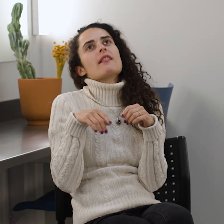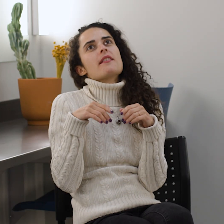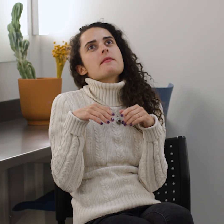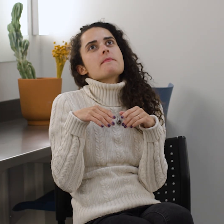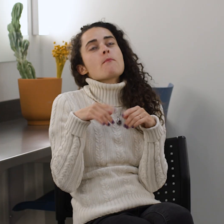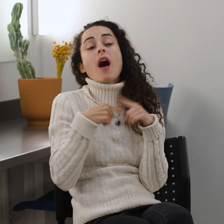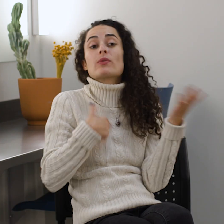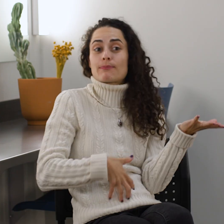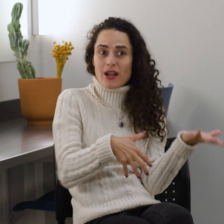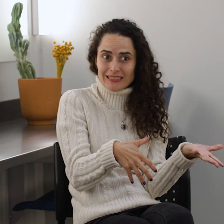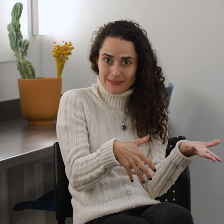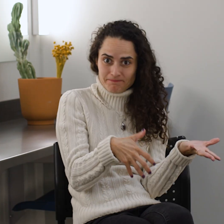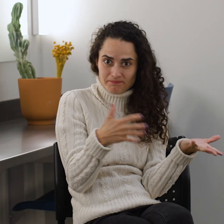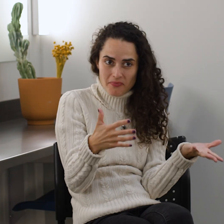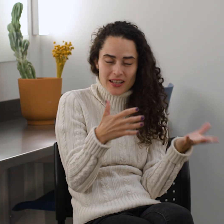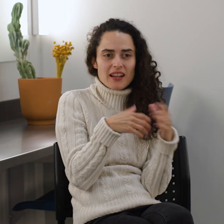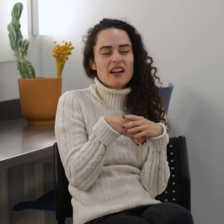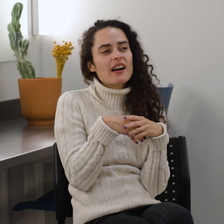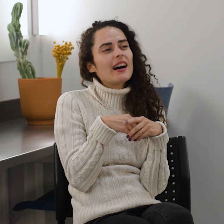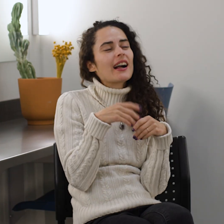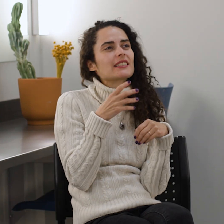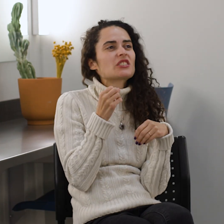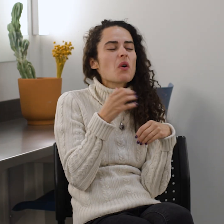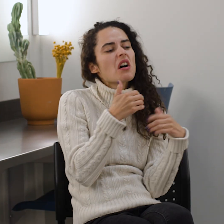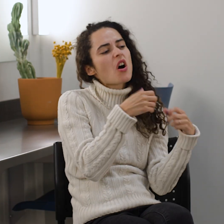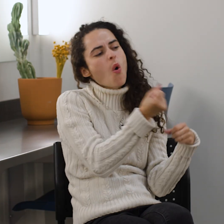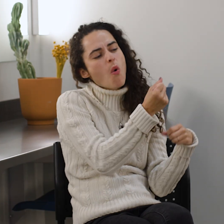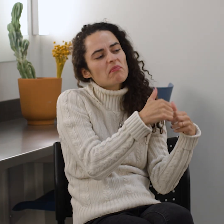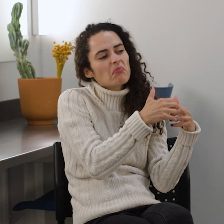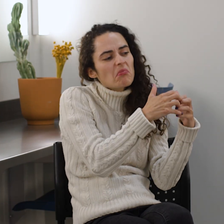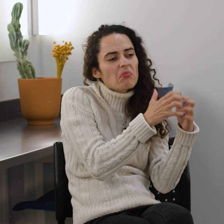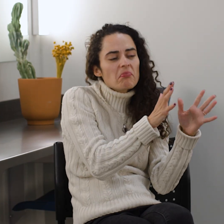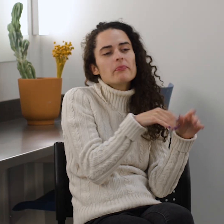But I was pregnant at the time, so I put the company on hold.